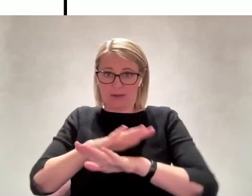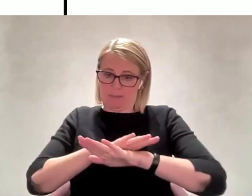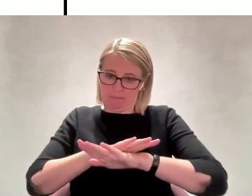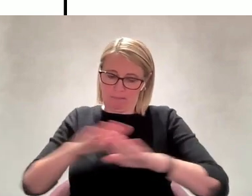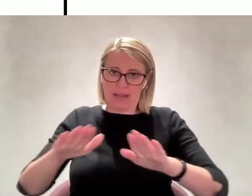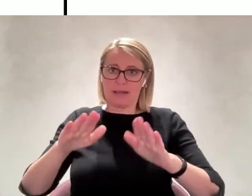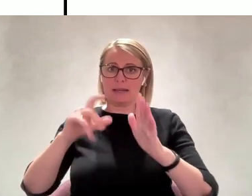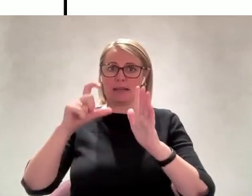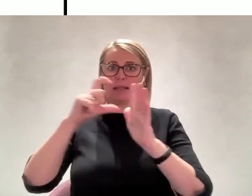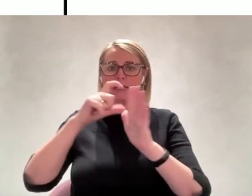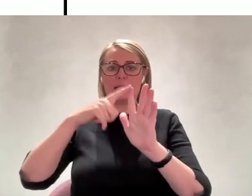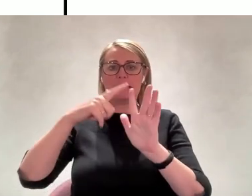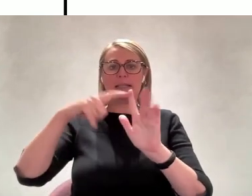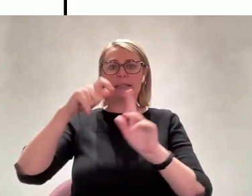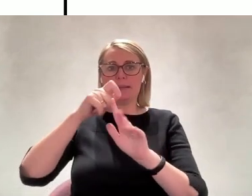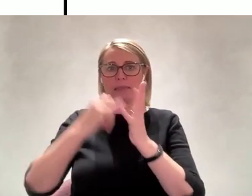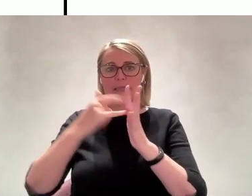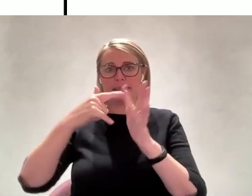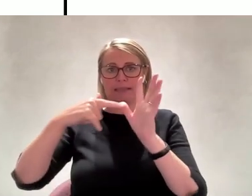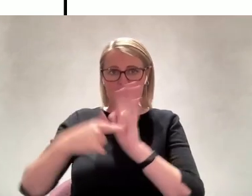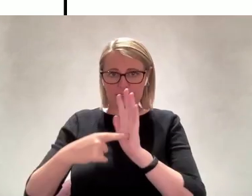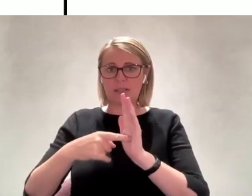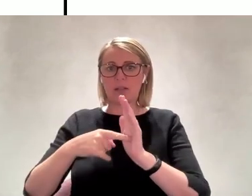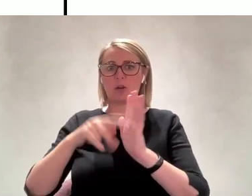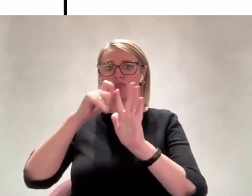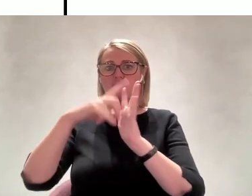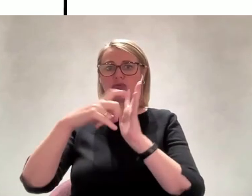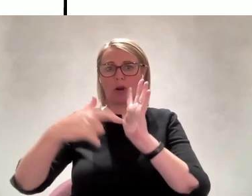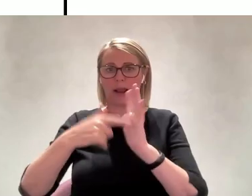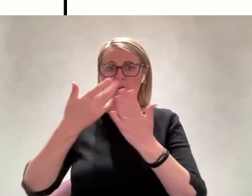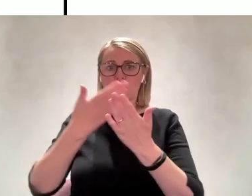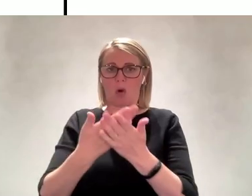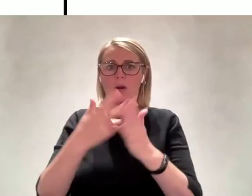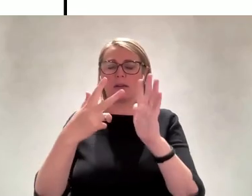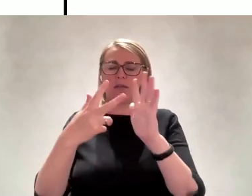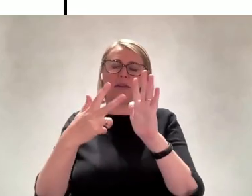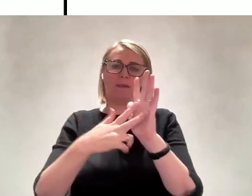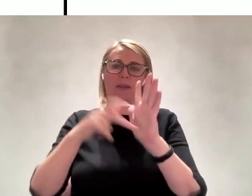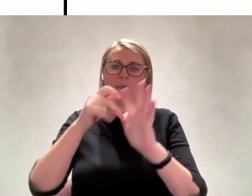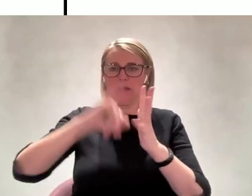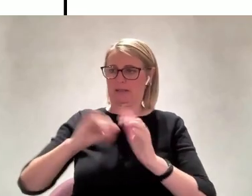banning the use of DeepSeek products on Victorian government systems and services.